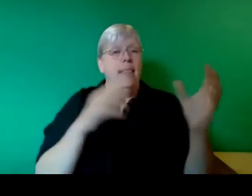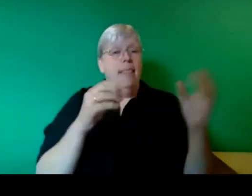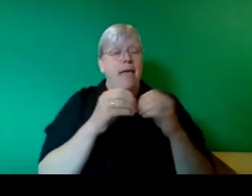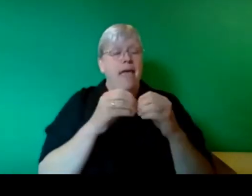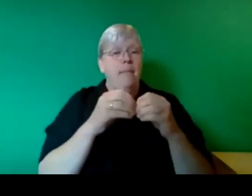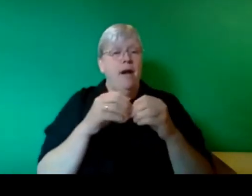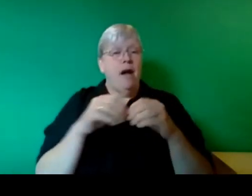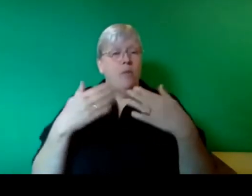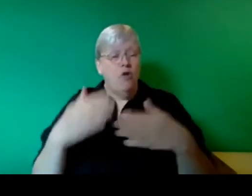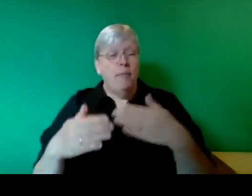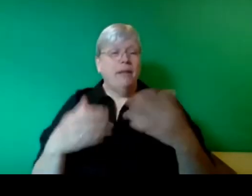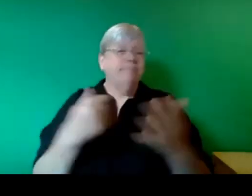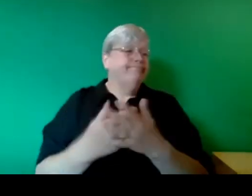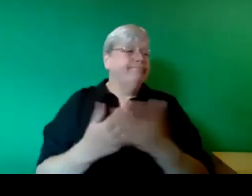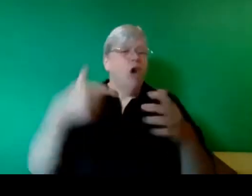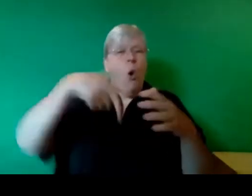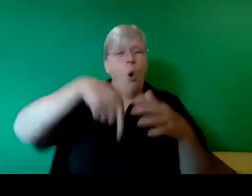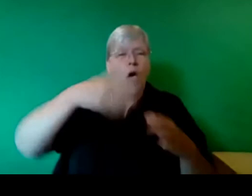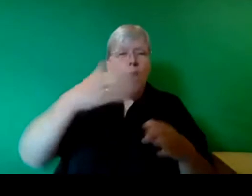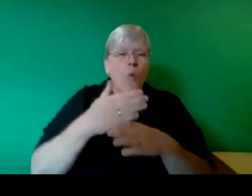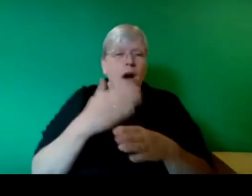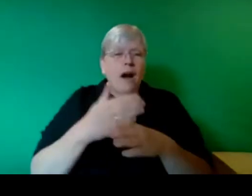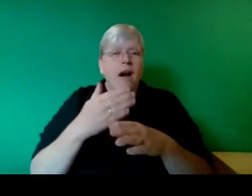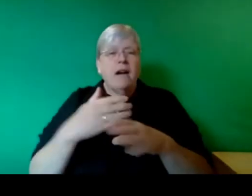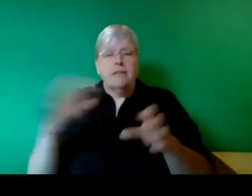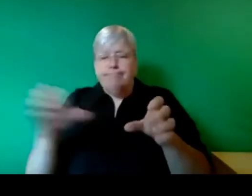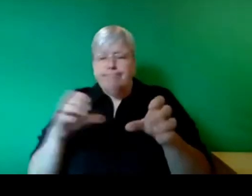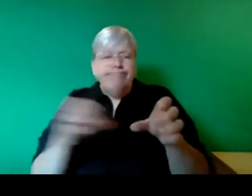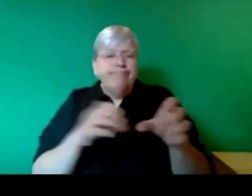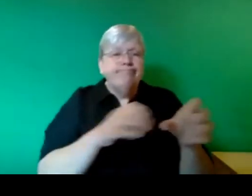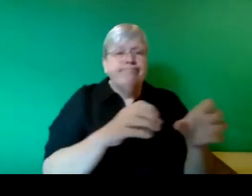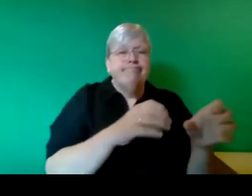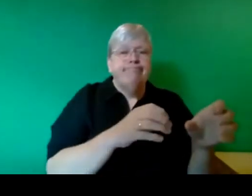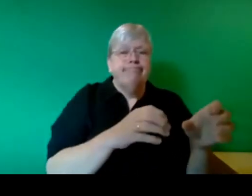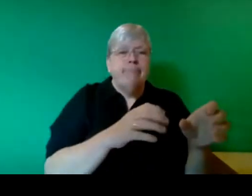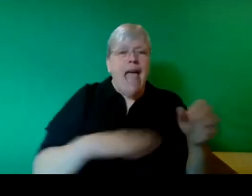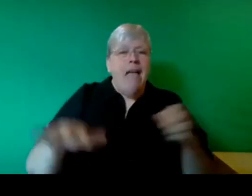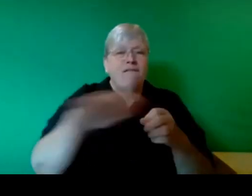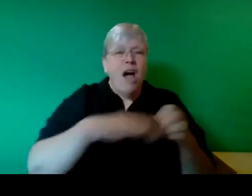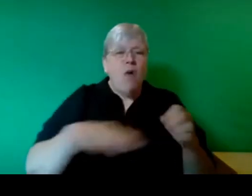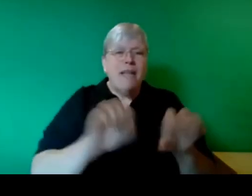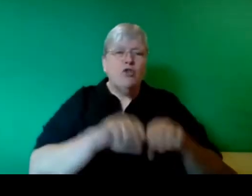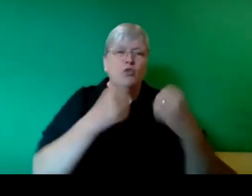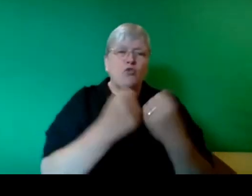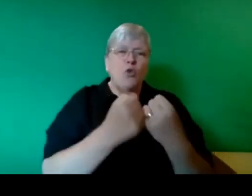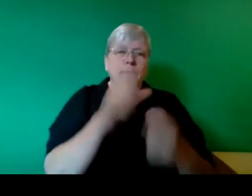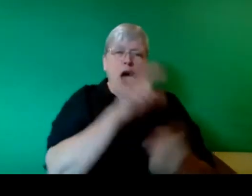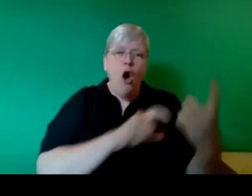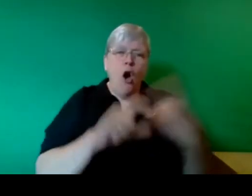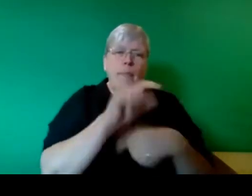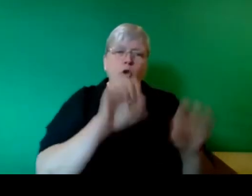support of environmental and community groups to campaign for the long-term future of those workers